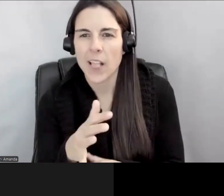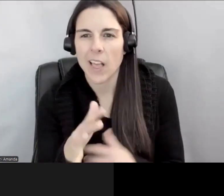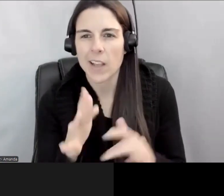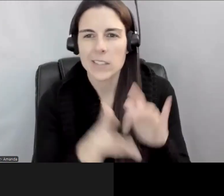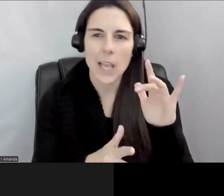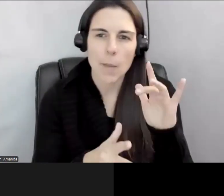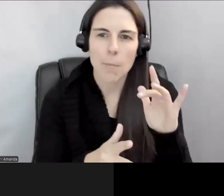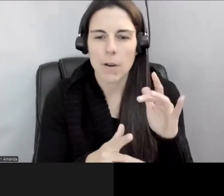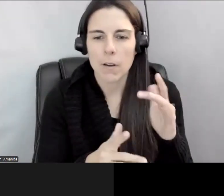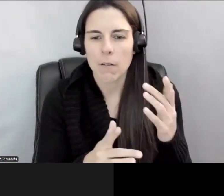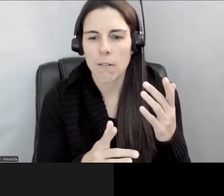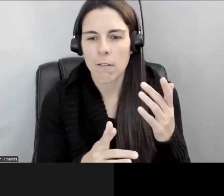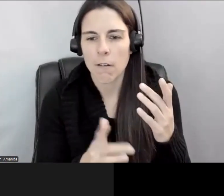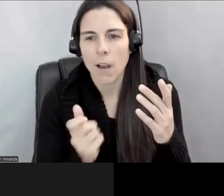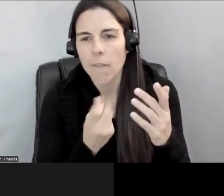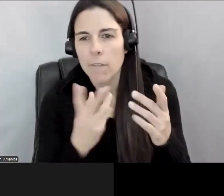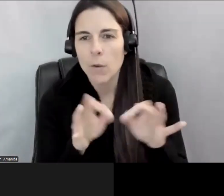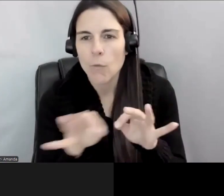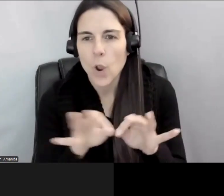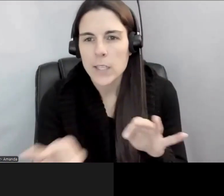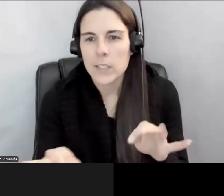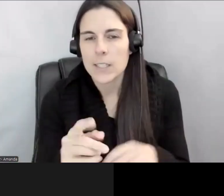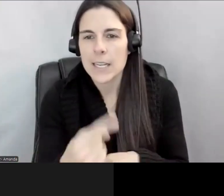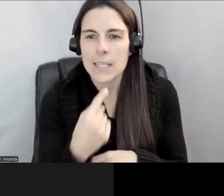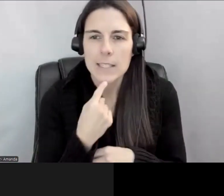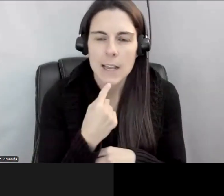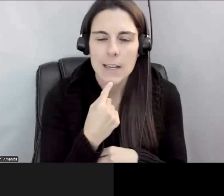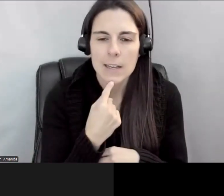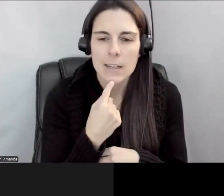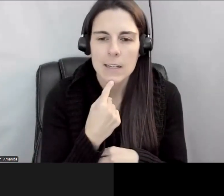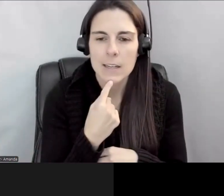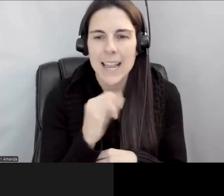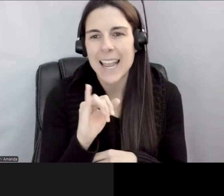of, like skip to, like, just a few phrases. He says, like, it